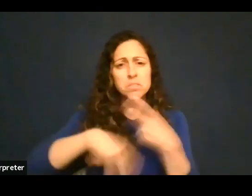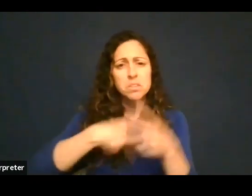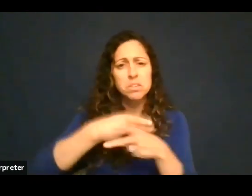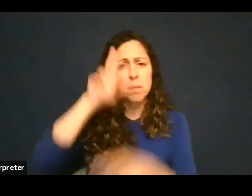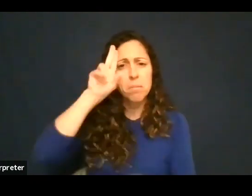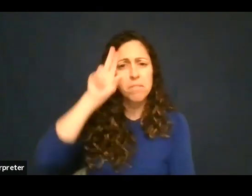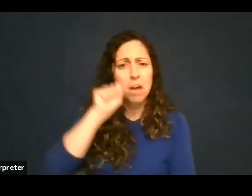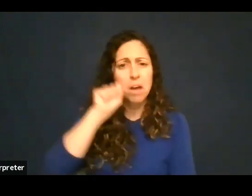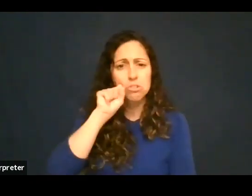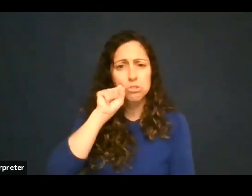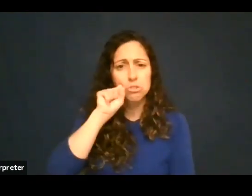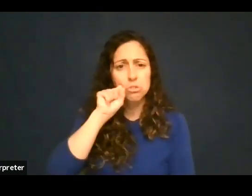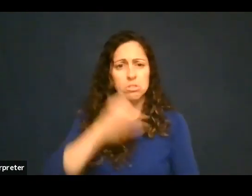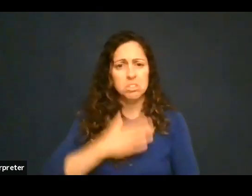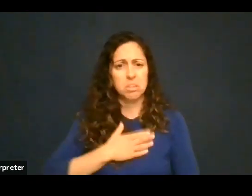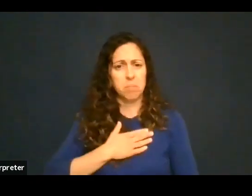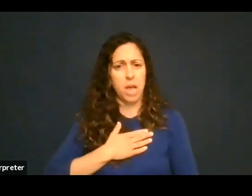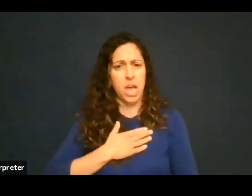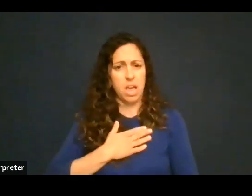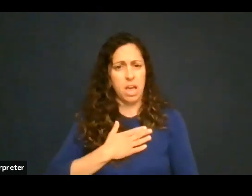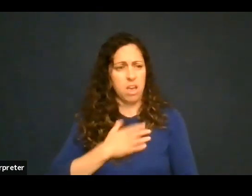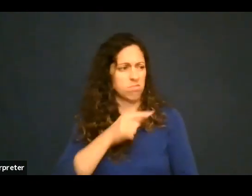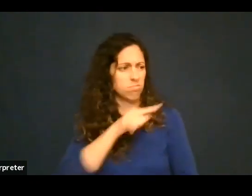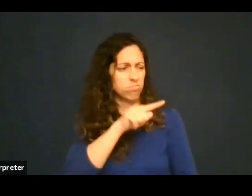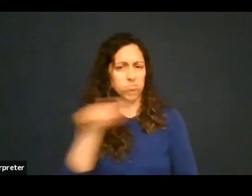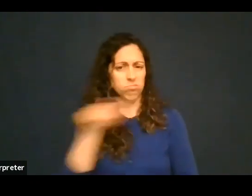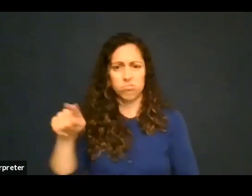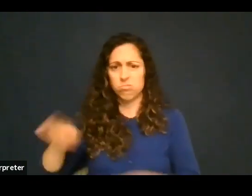in one of these natural history studies, how would you-- this is a big question.